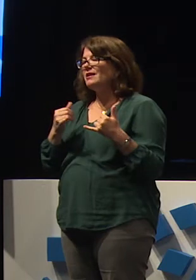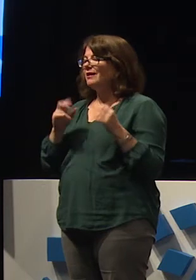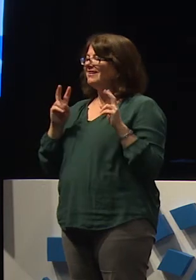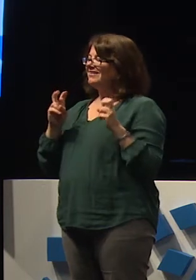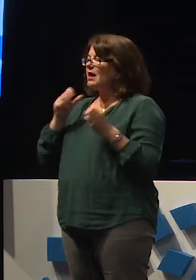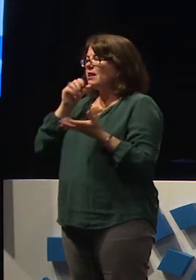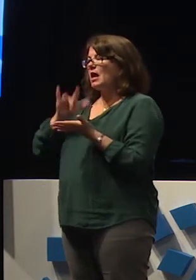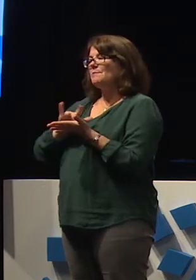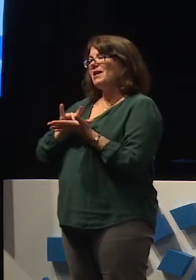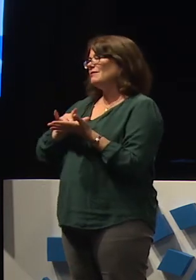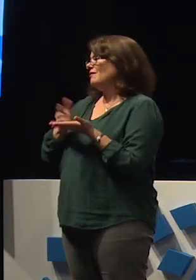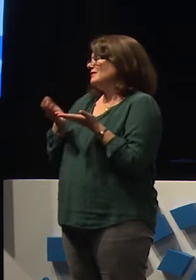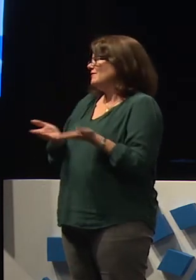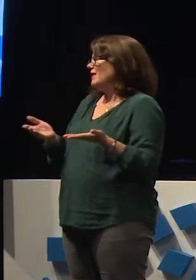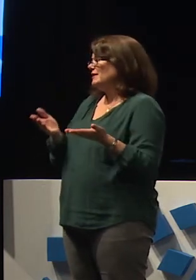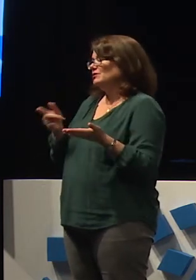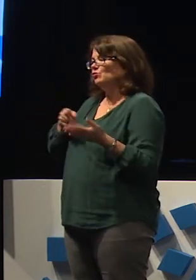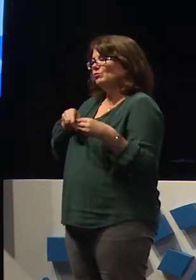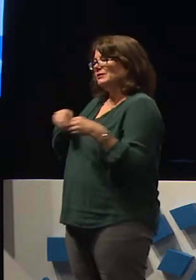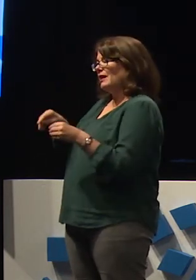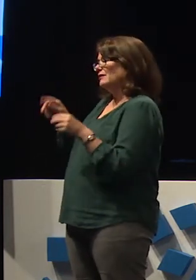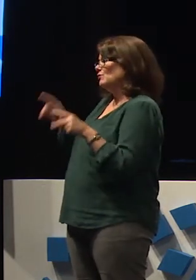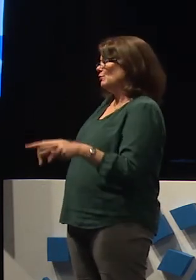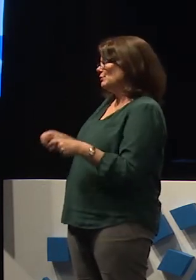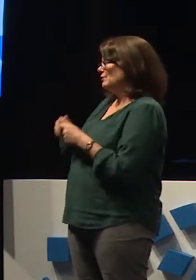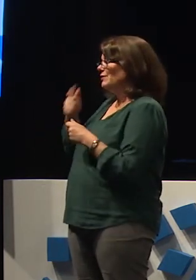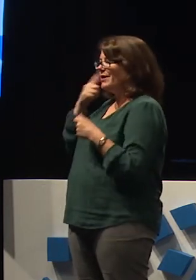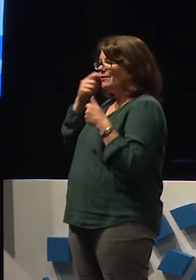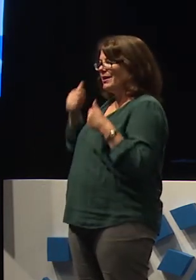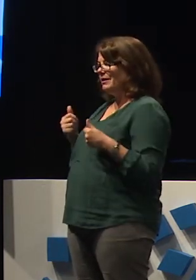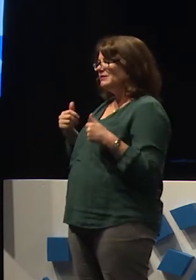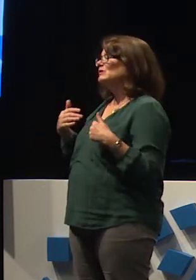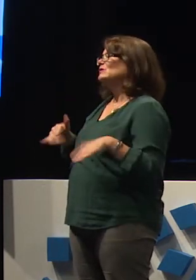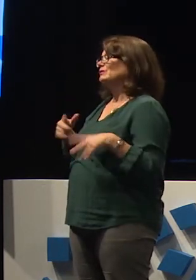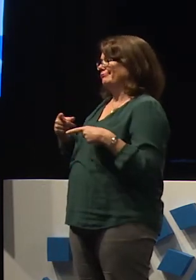sell to somebody else hearing loss so that makes it really difficult they said